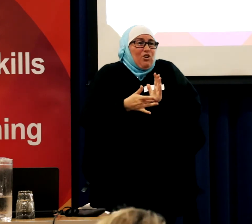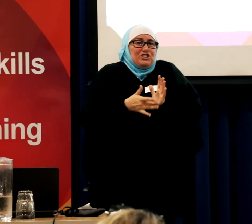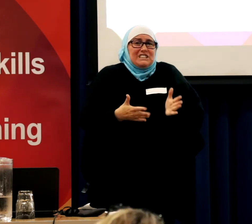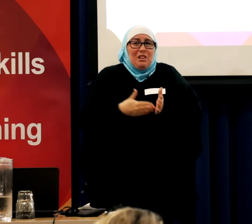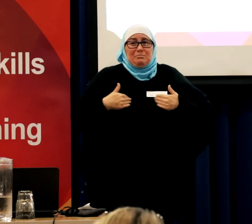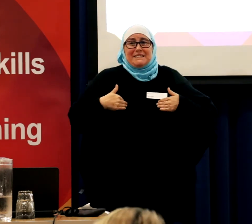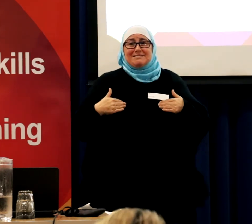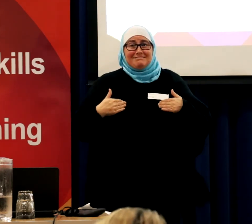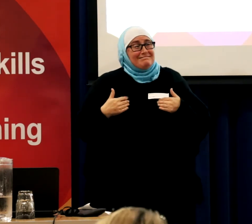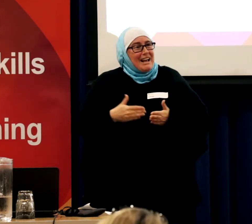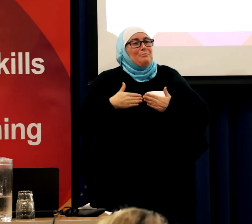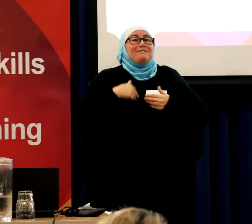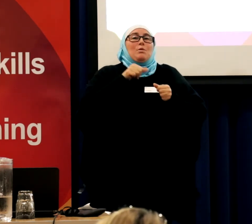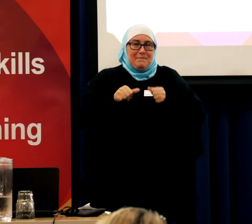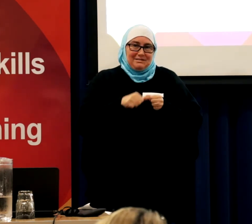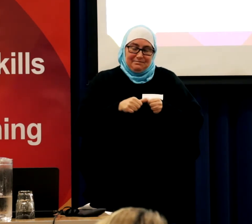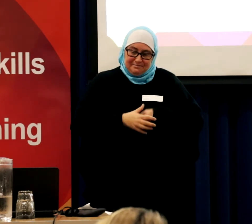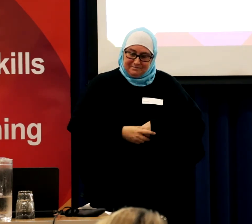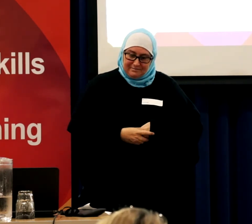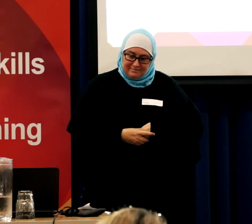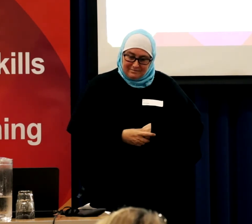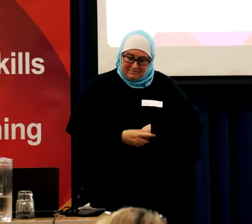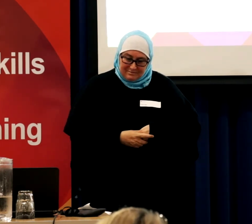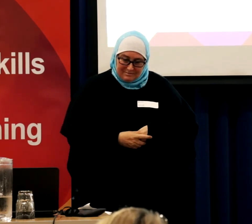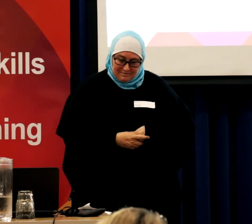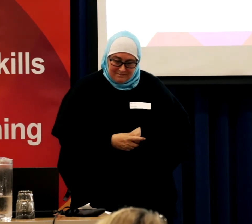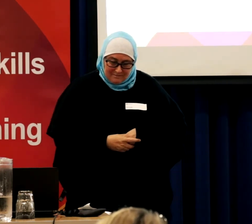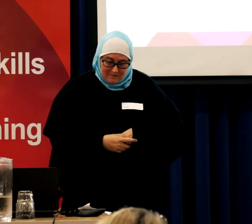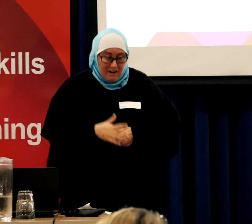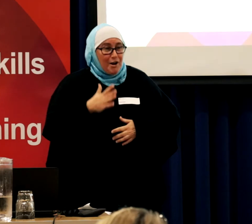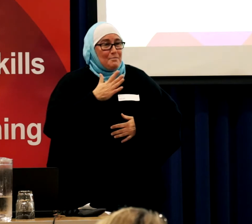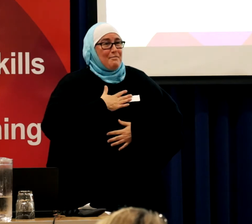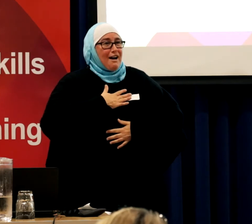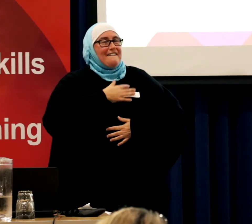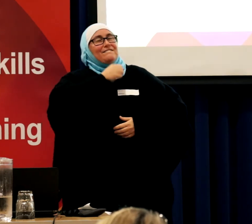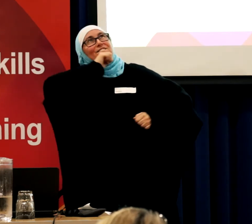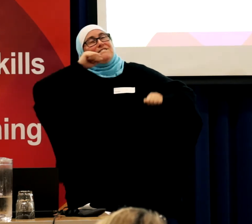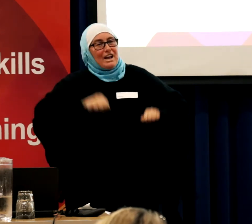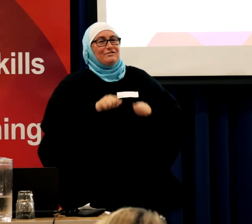This sort of technology has helped me a lot, definitely for the better.